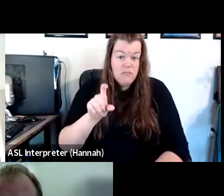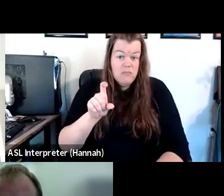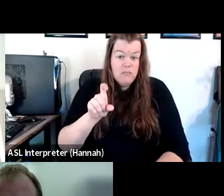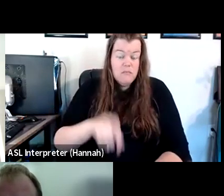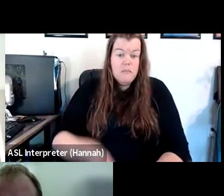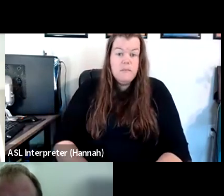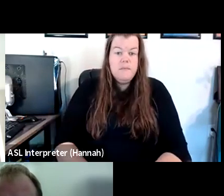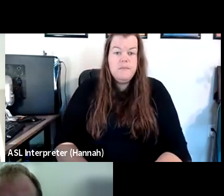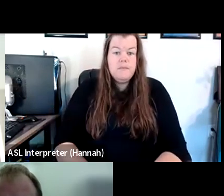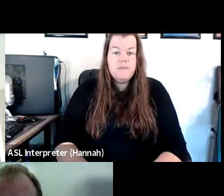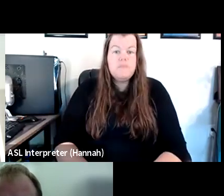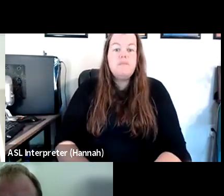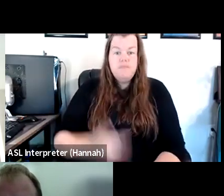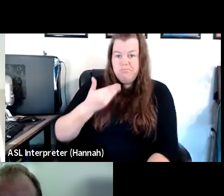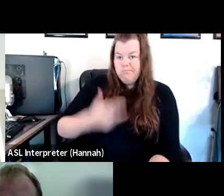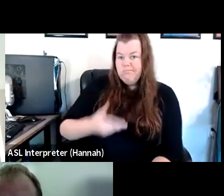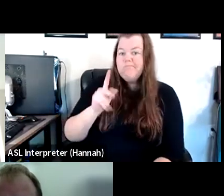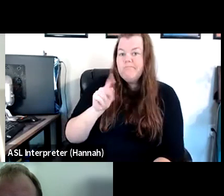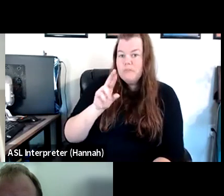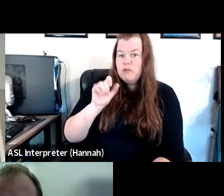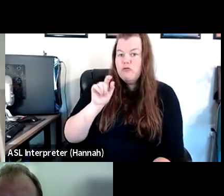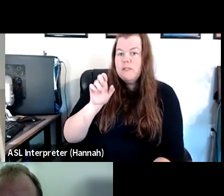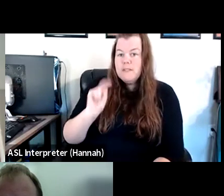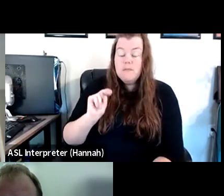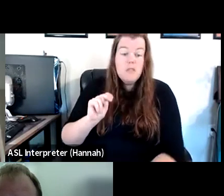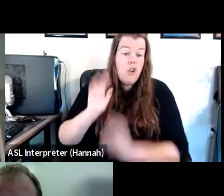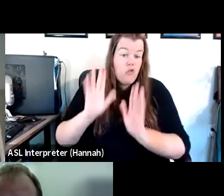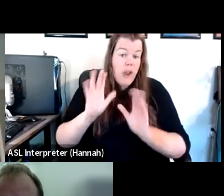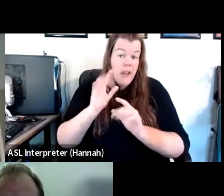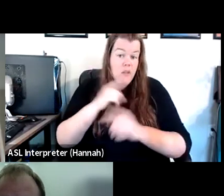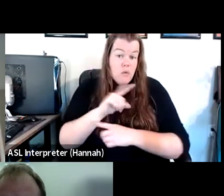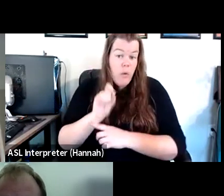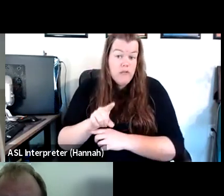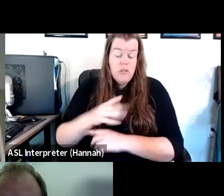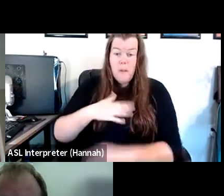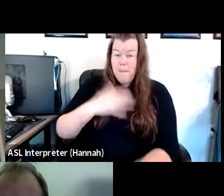Sure this is Kristin. That's a great question and to my knowledge we have not established